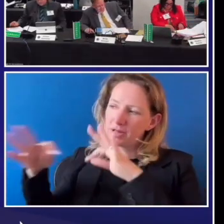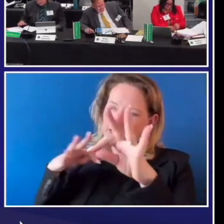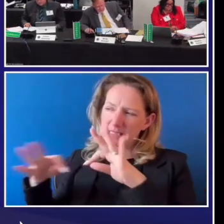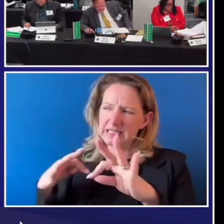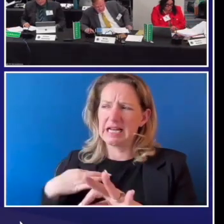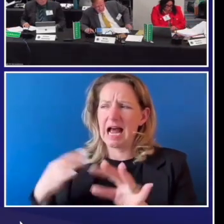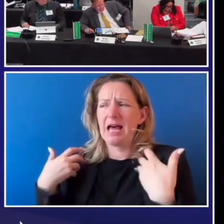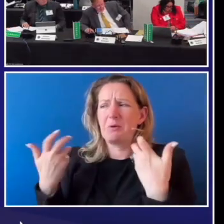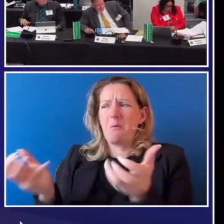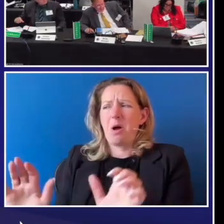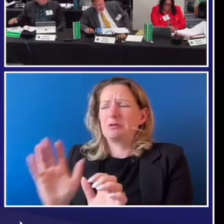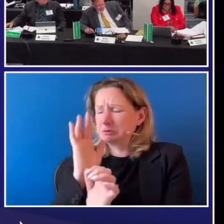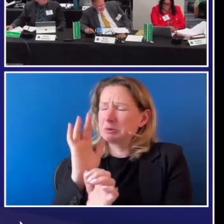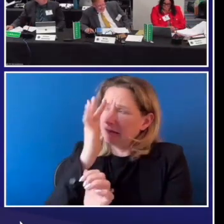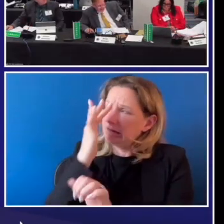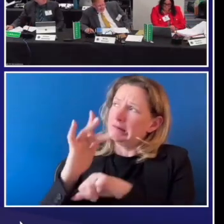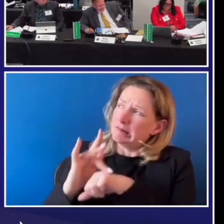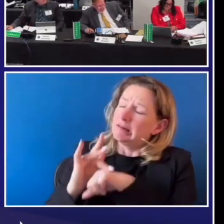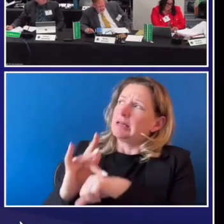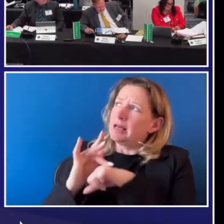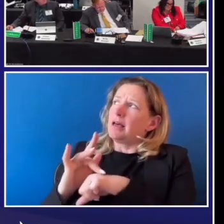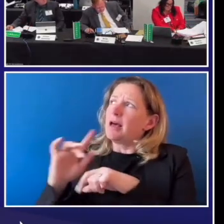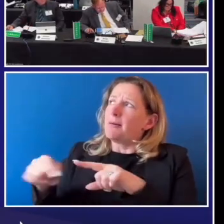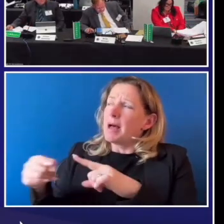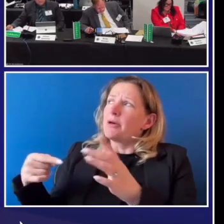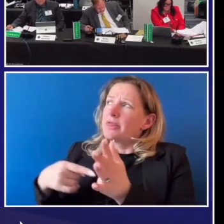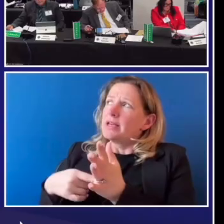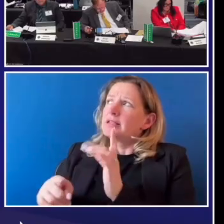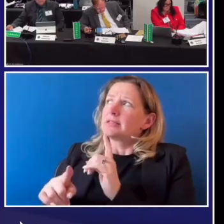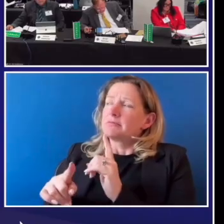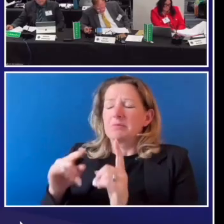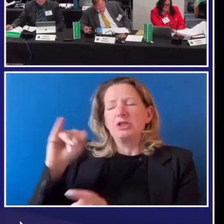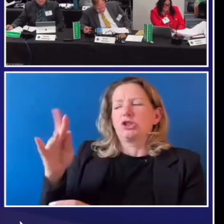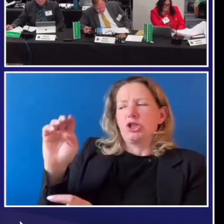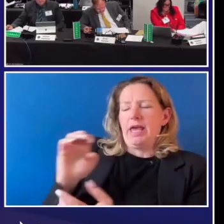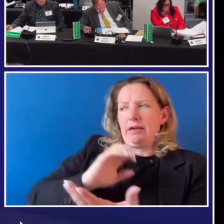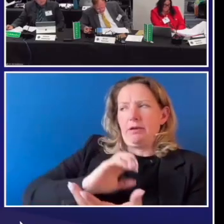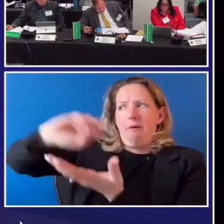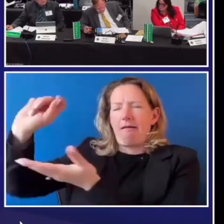but I think Jake in terms of taking this back may help us solve some of this, but under the statute, you know,